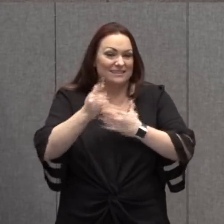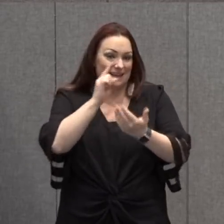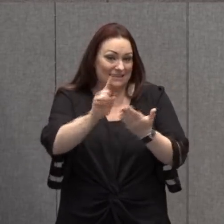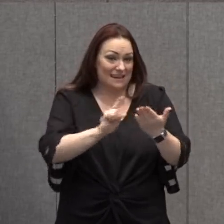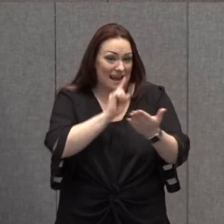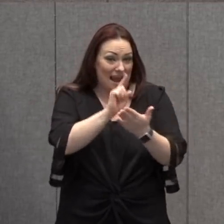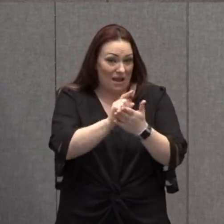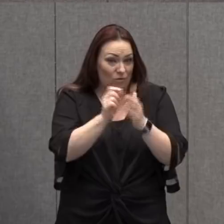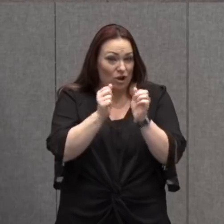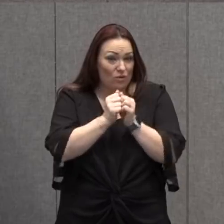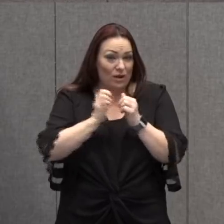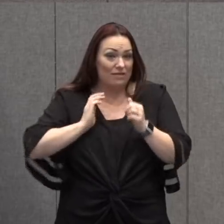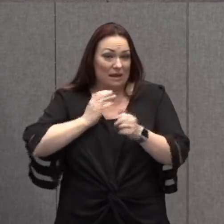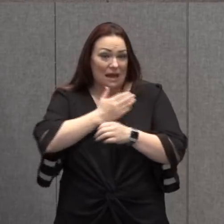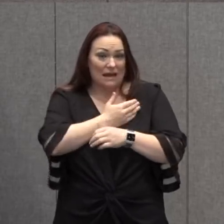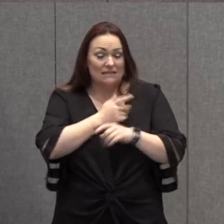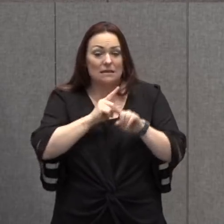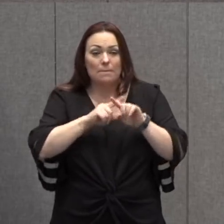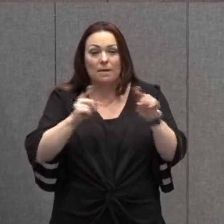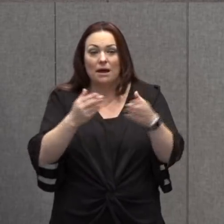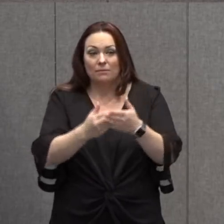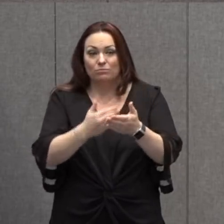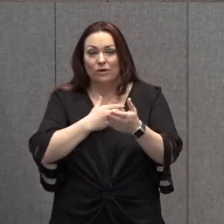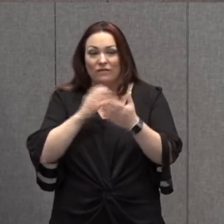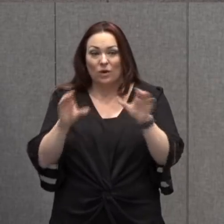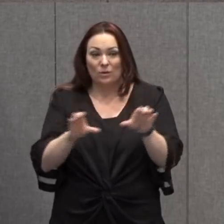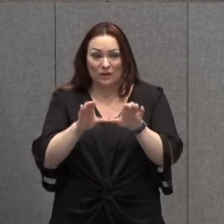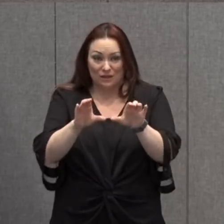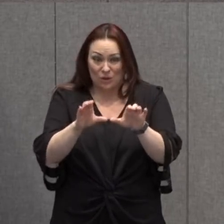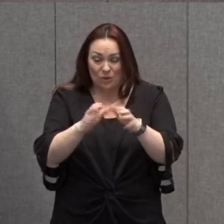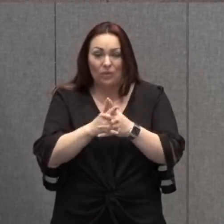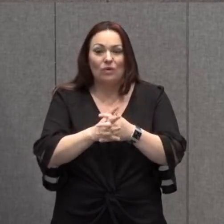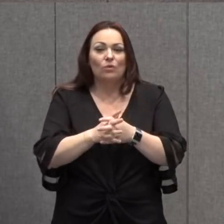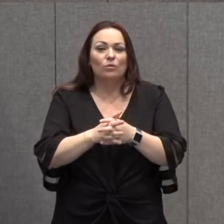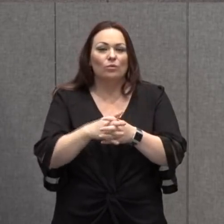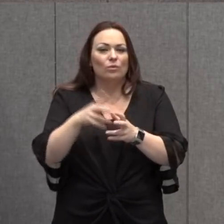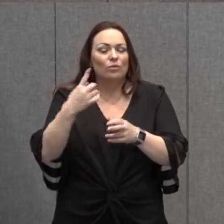But before we do that, we need to touch base one last time